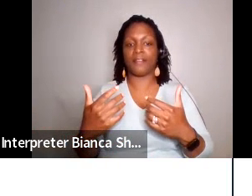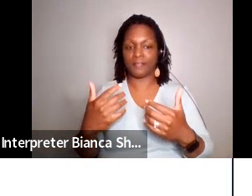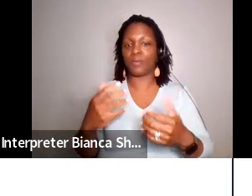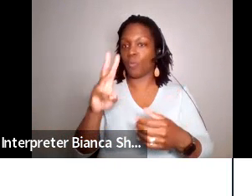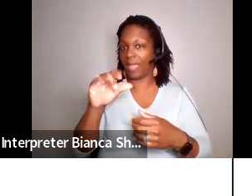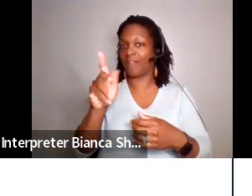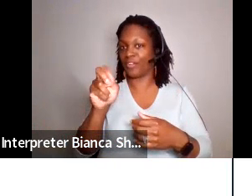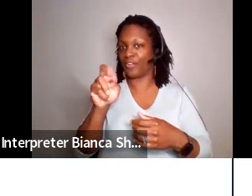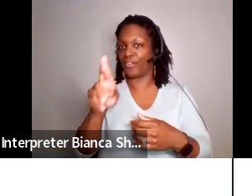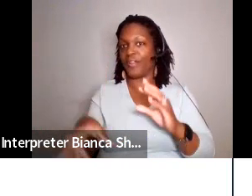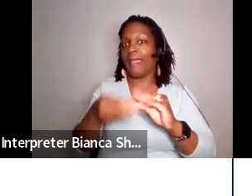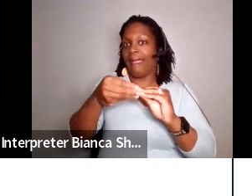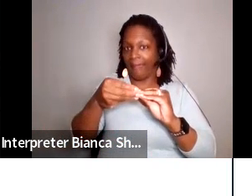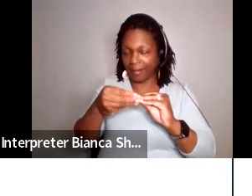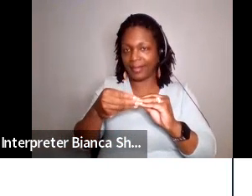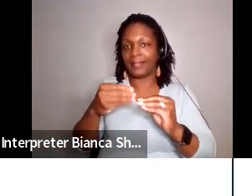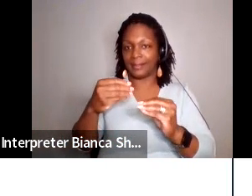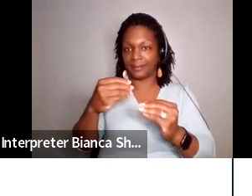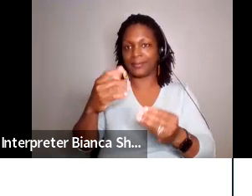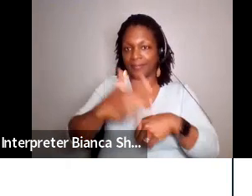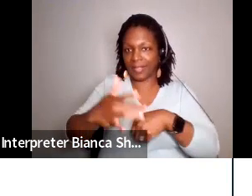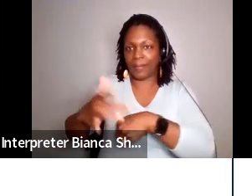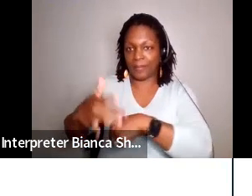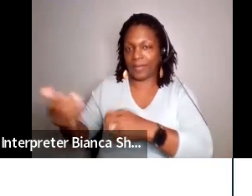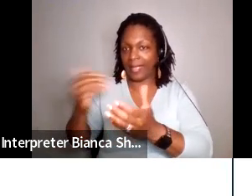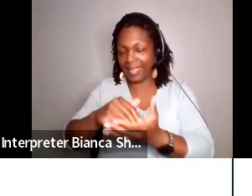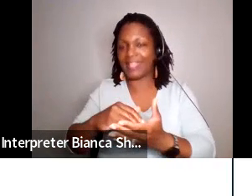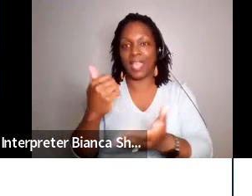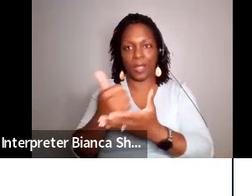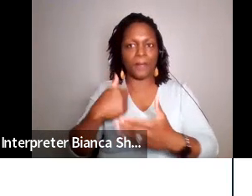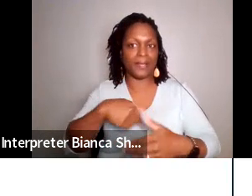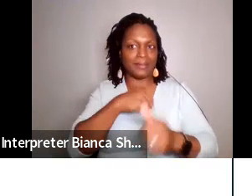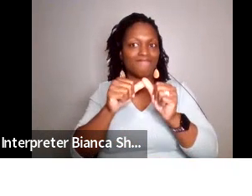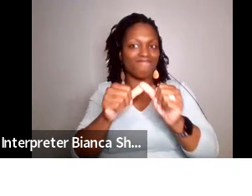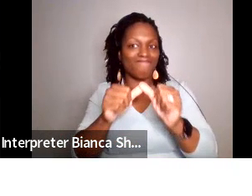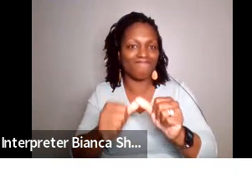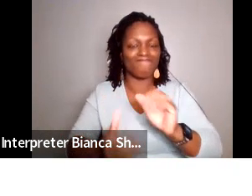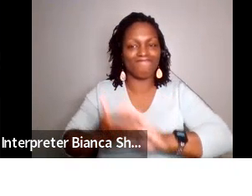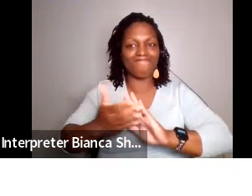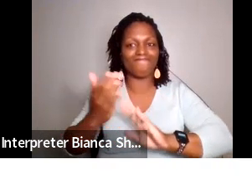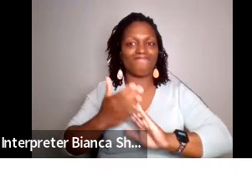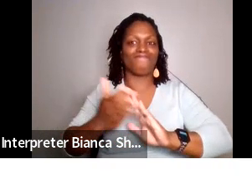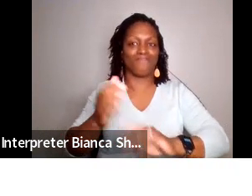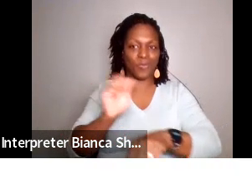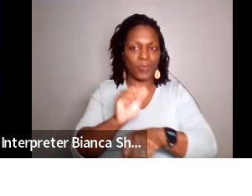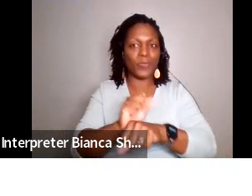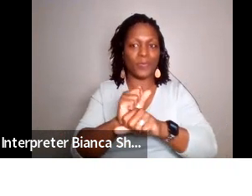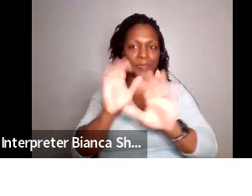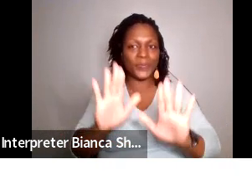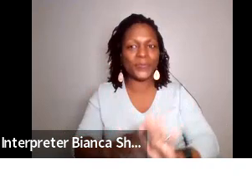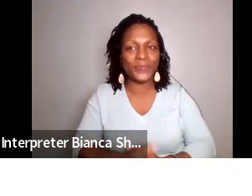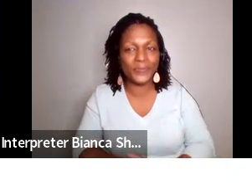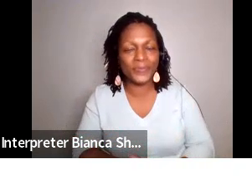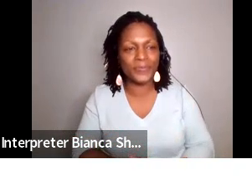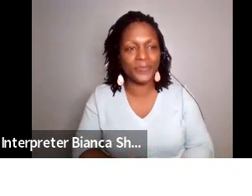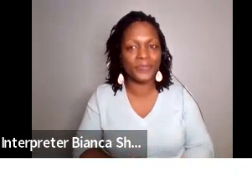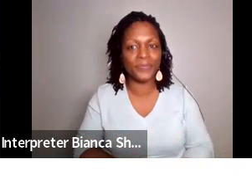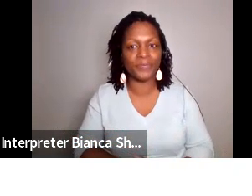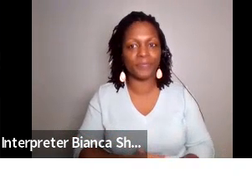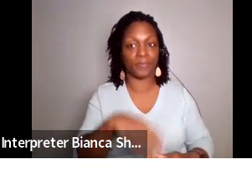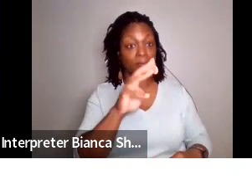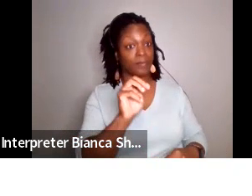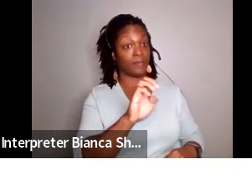We're really appreciative. that helps us really continue this great work